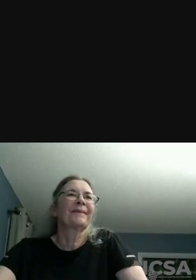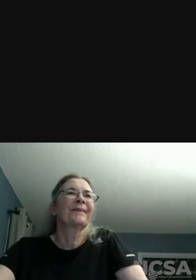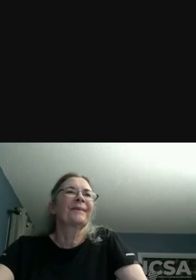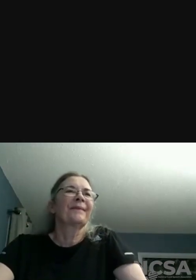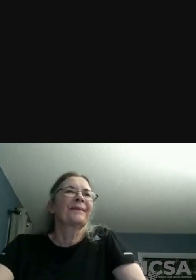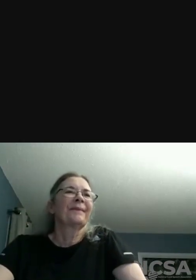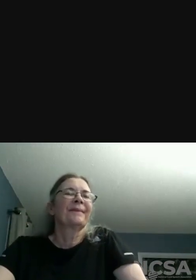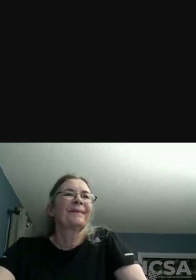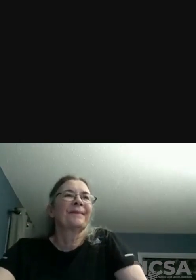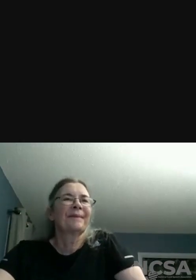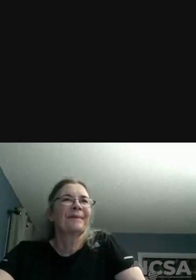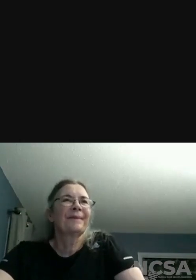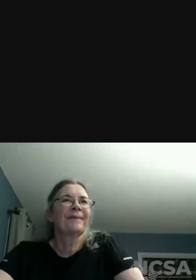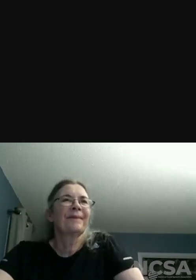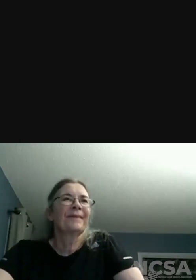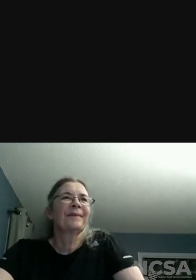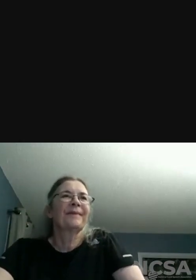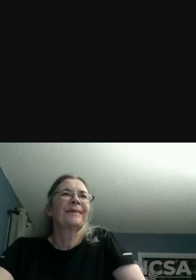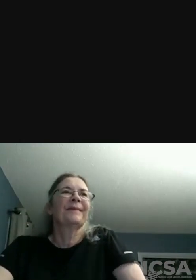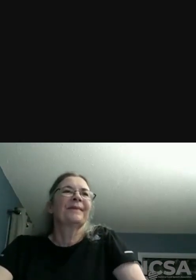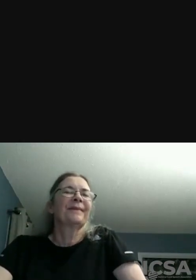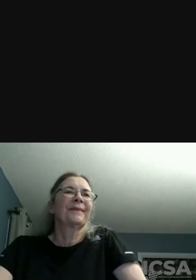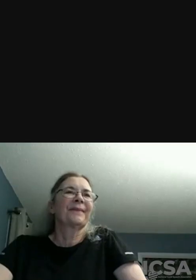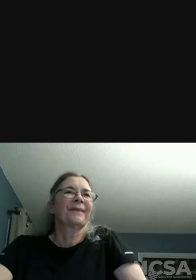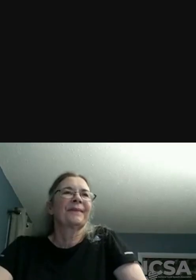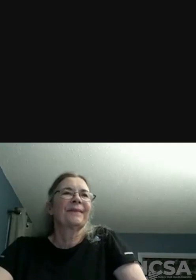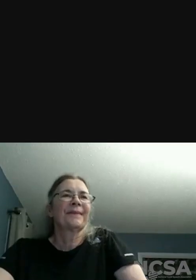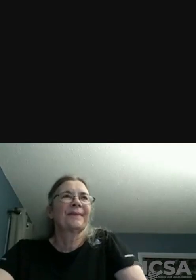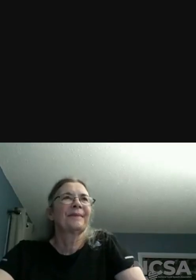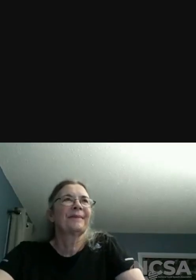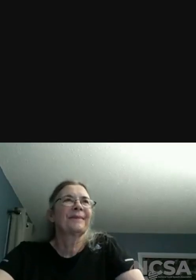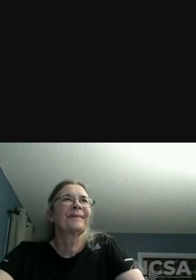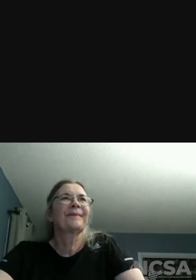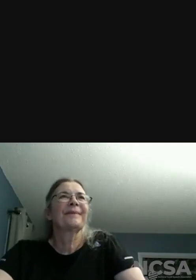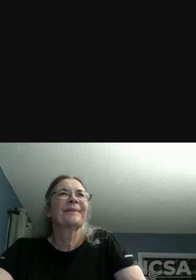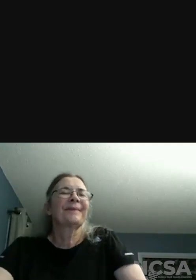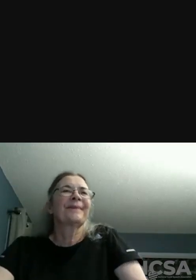My son is bilaterally implanted with cochlear implants and speaks fluent English.